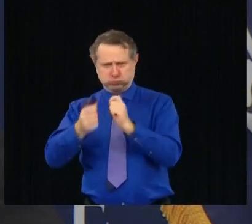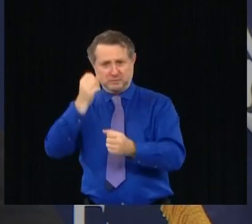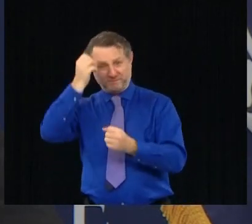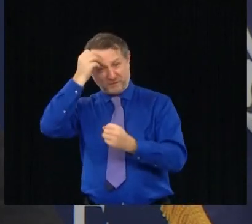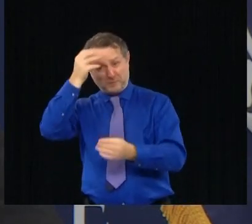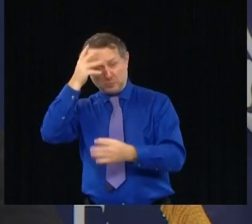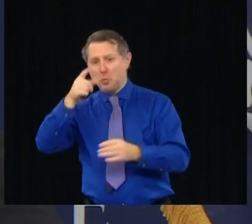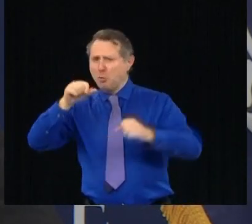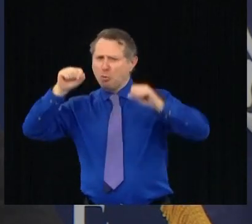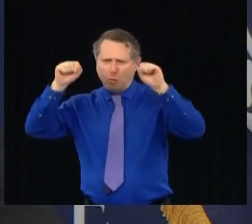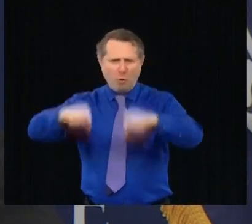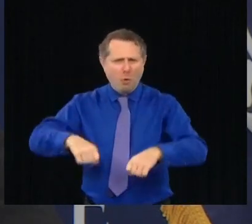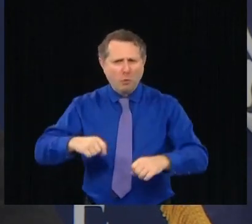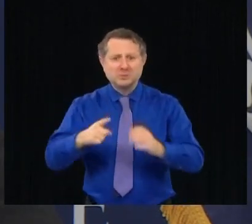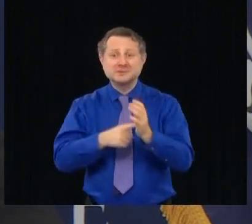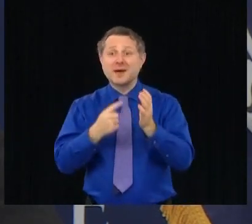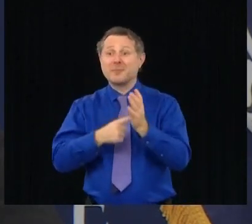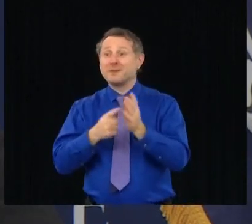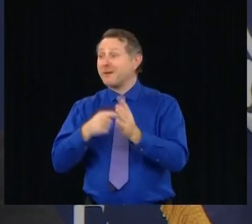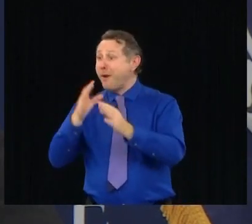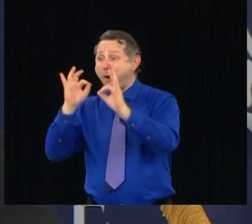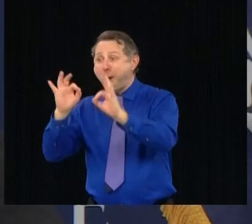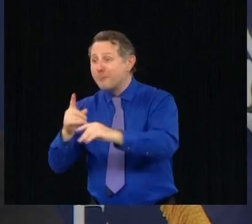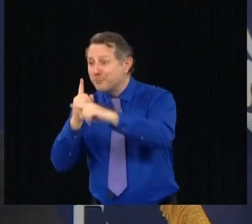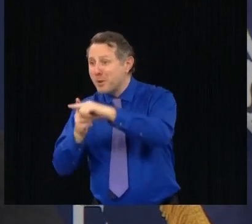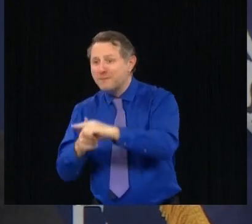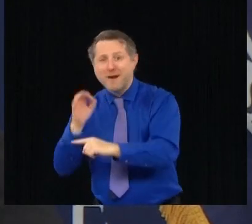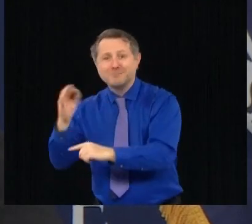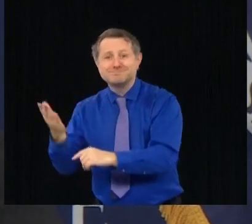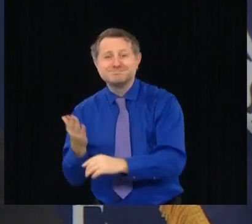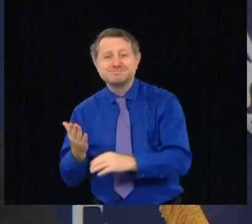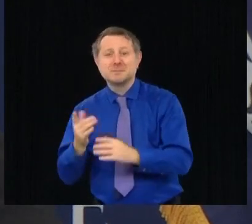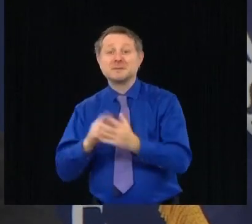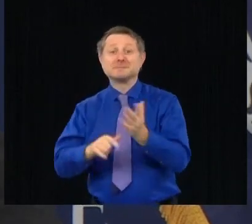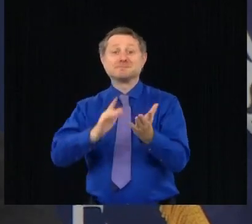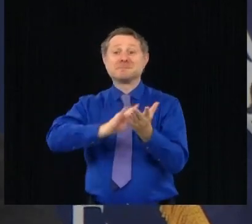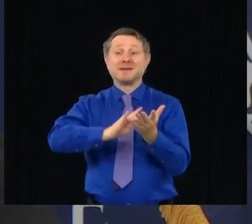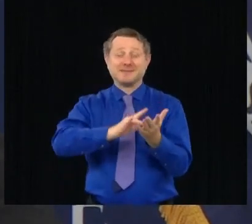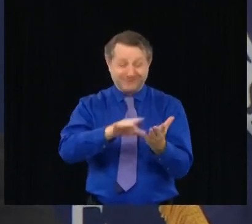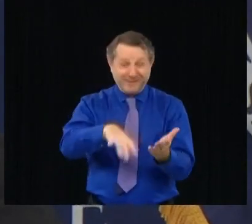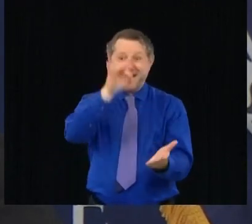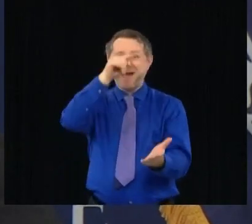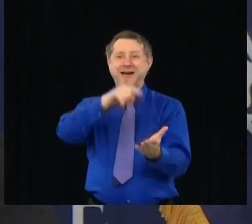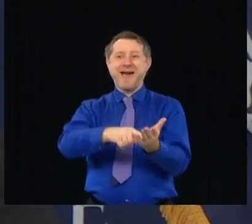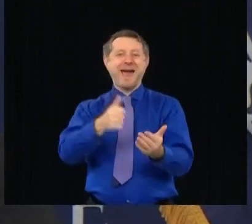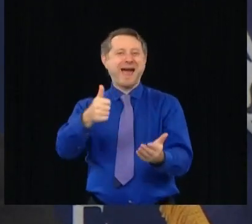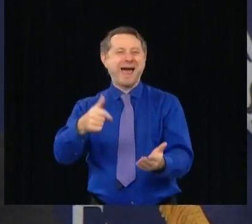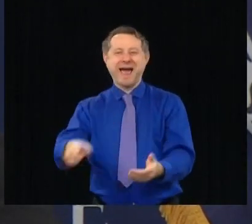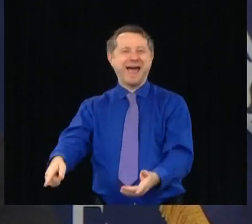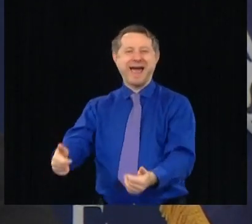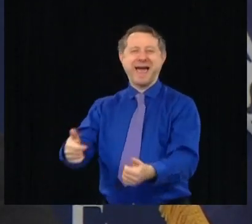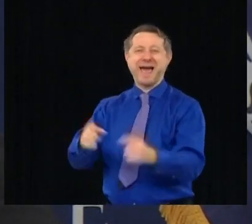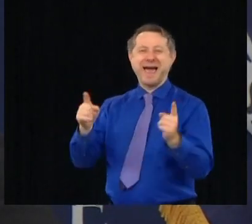WE ARE IN THE SITUATION WHERE THE INFORMATION KEEPS CHANGING. LOOK, THERE CAN BE POSITIVE